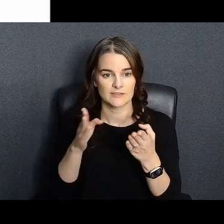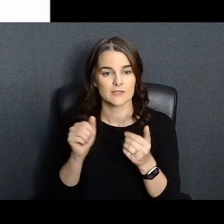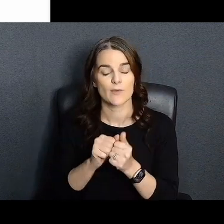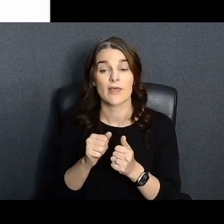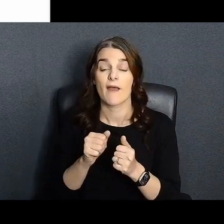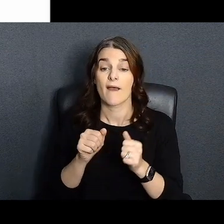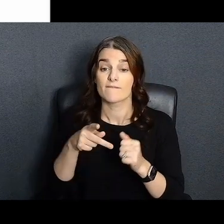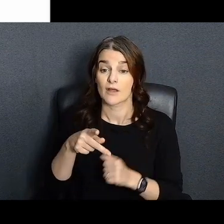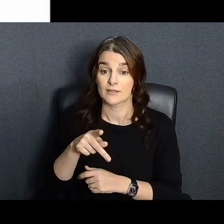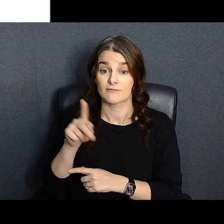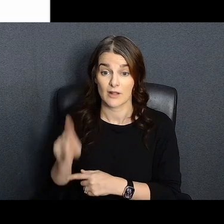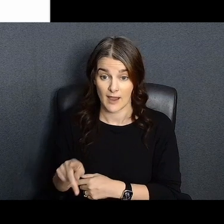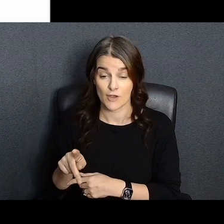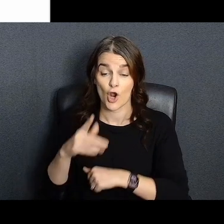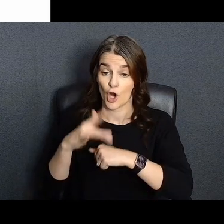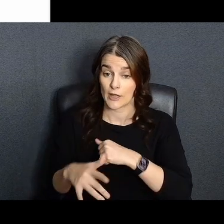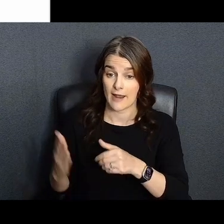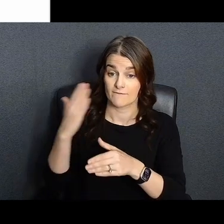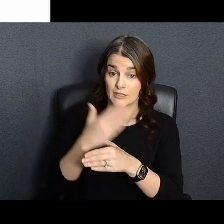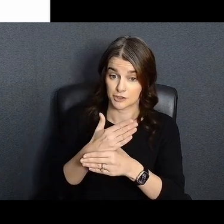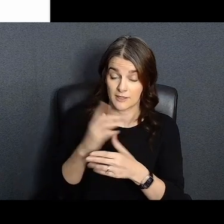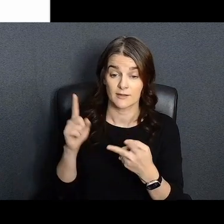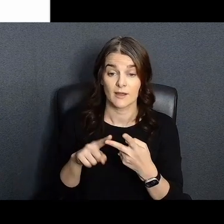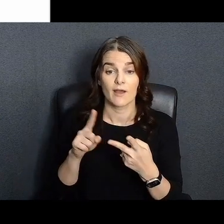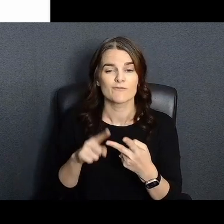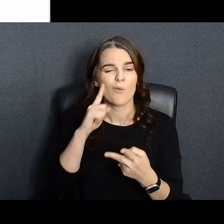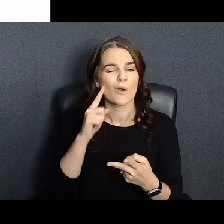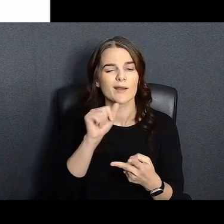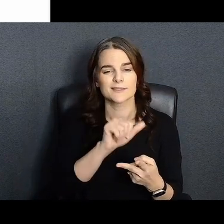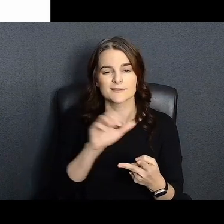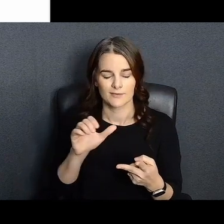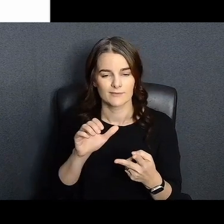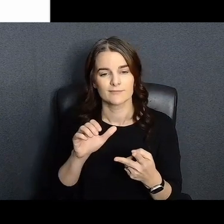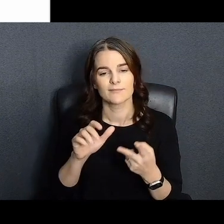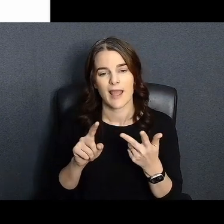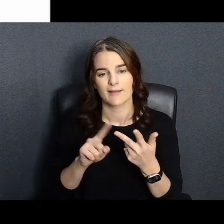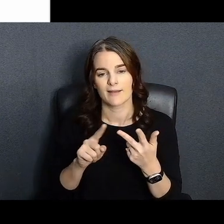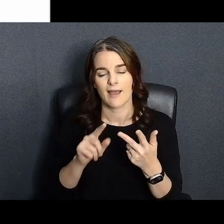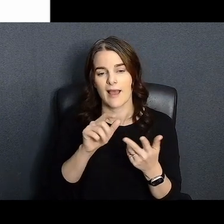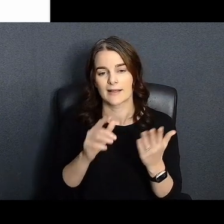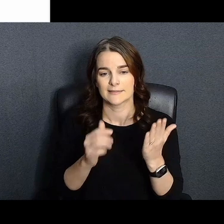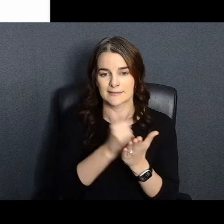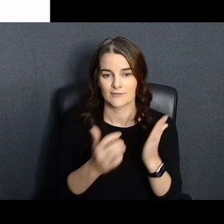Intervention for assistive technology and AAC. And we also have our Just SO Speech Services program